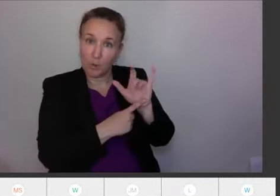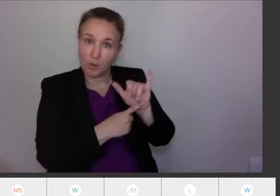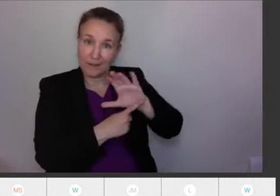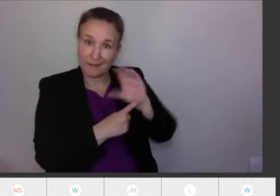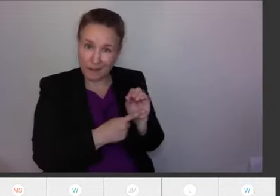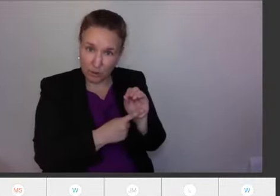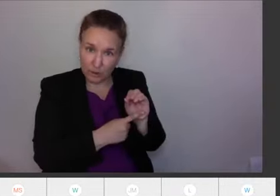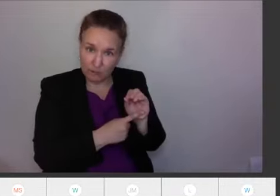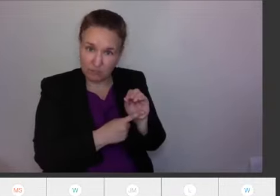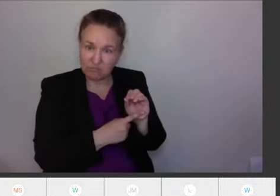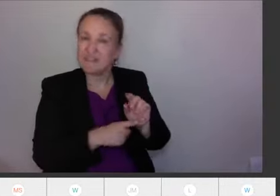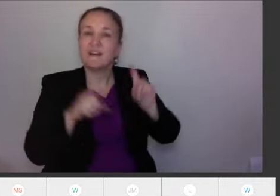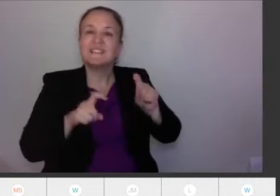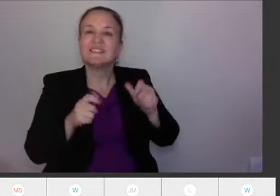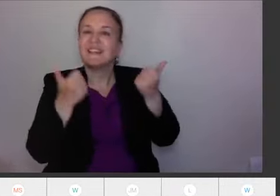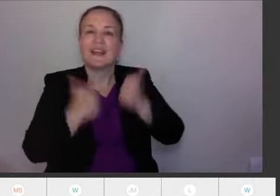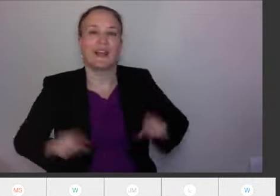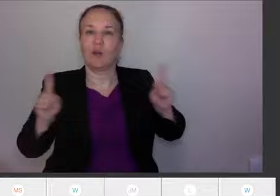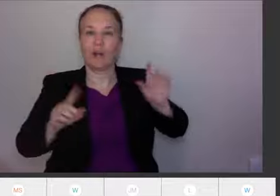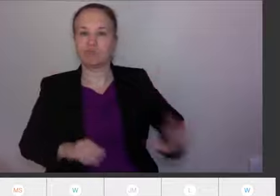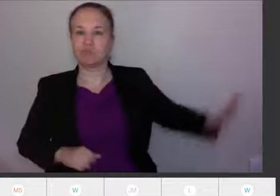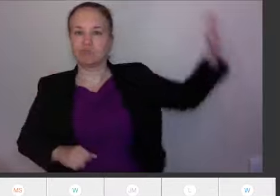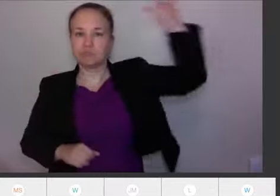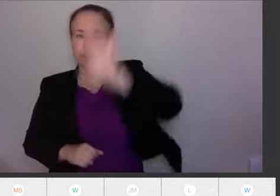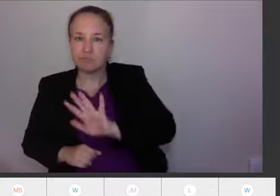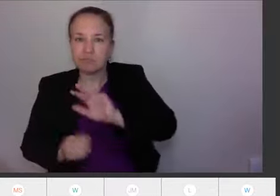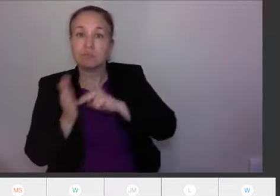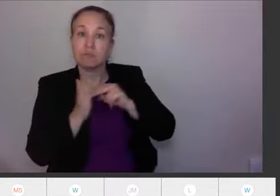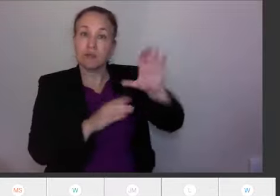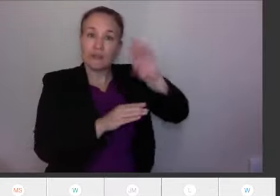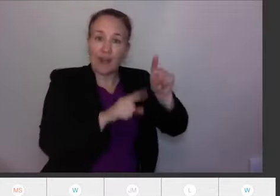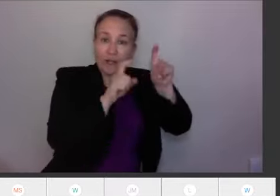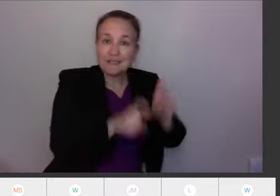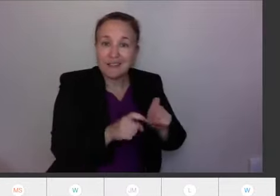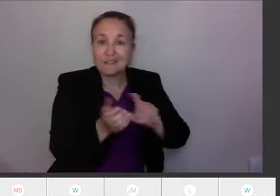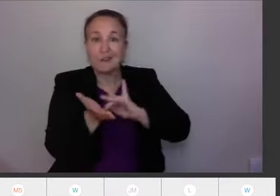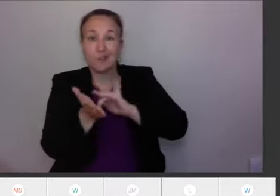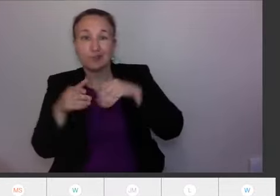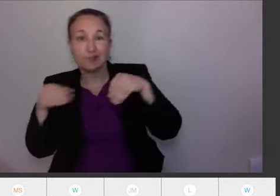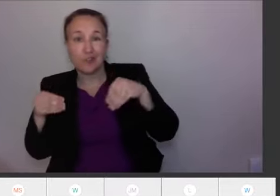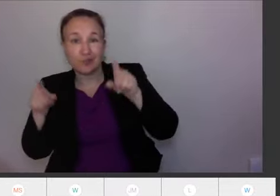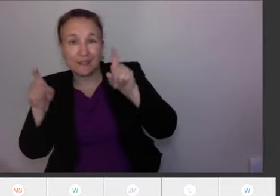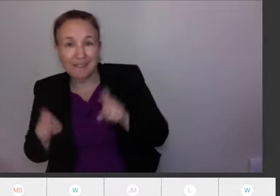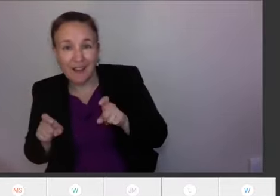anywhere so the county's tests the drug store tests